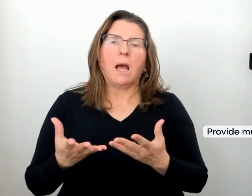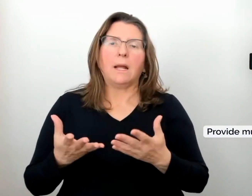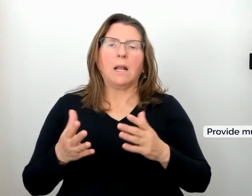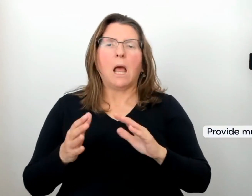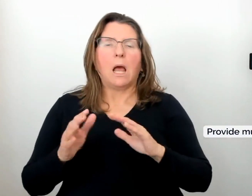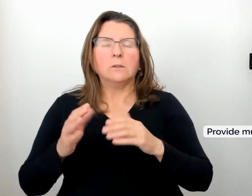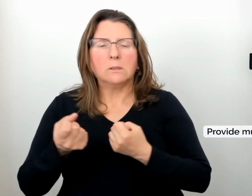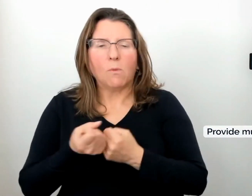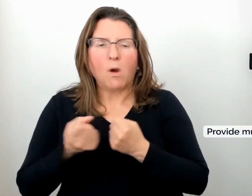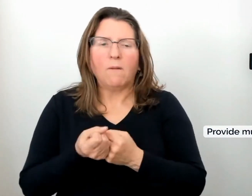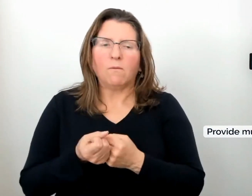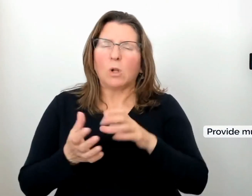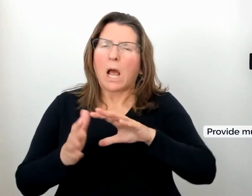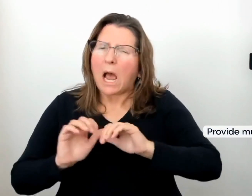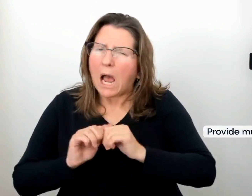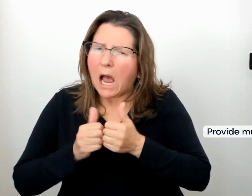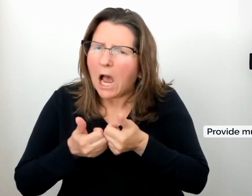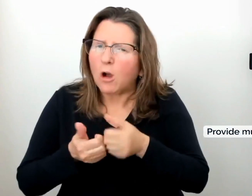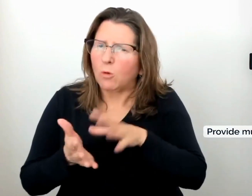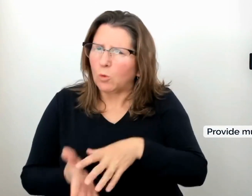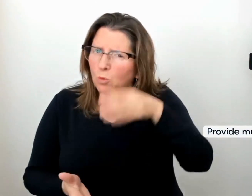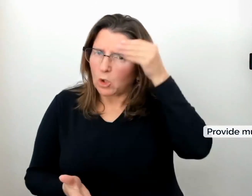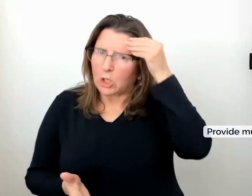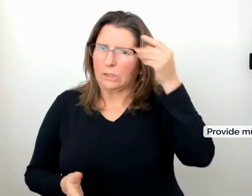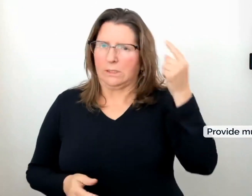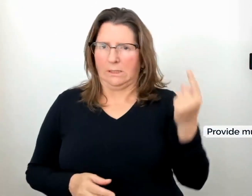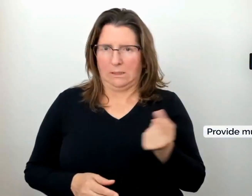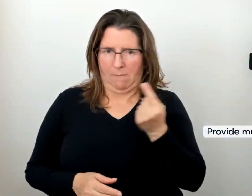This principle focuses on the "how" of learning.